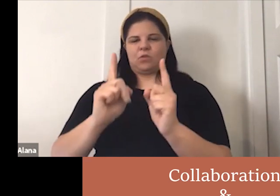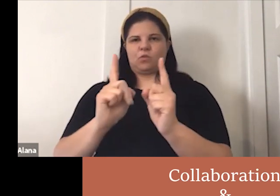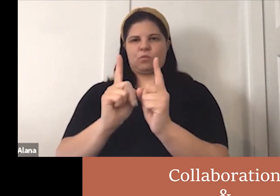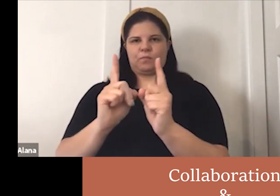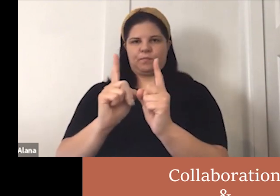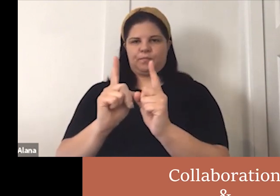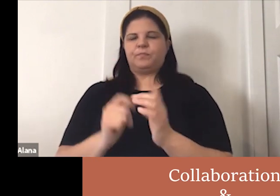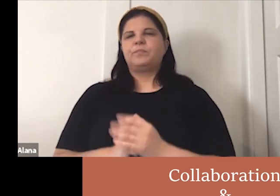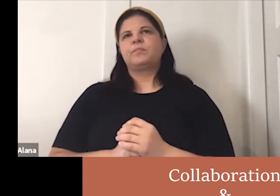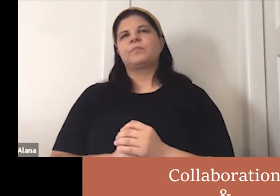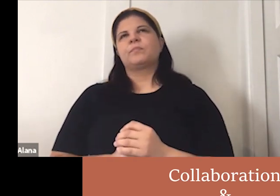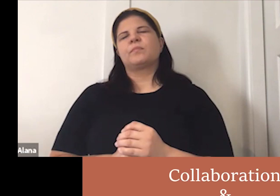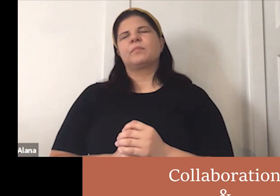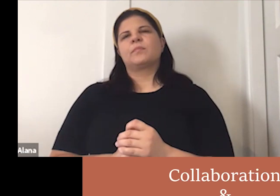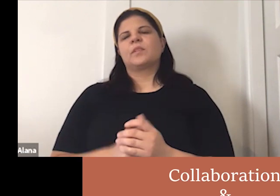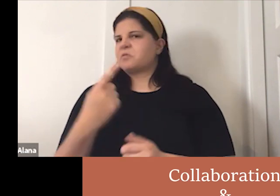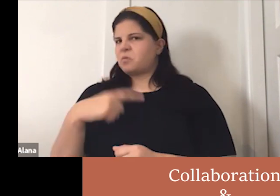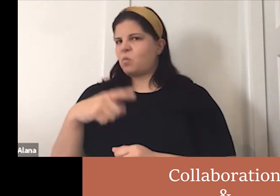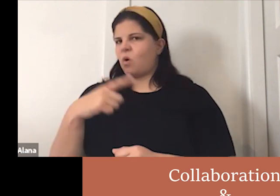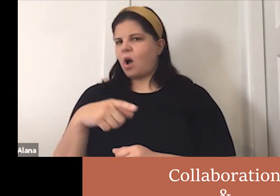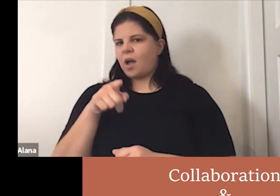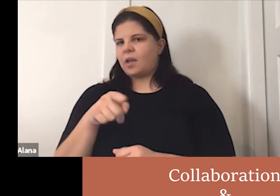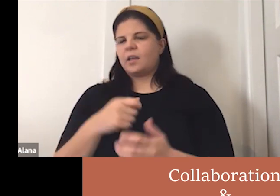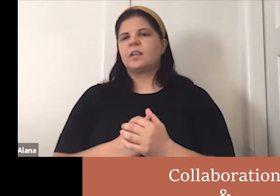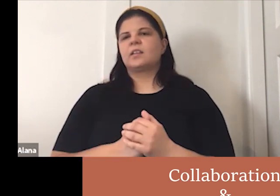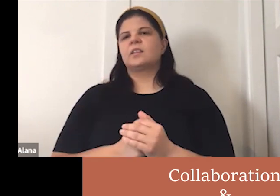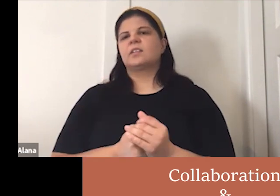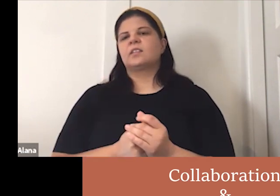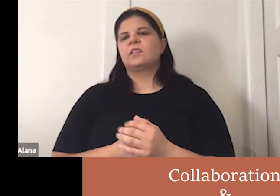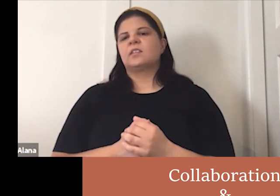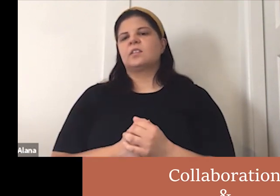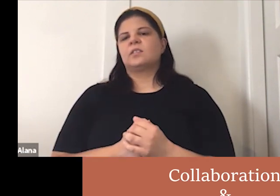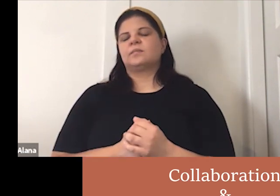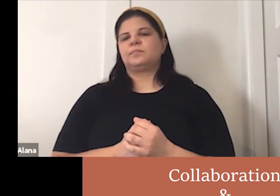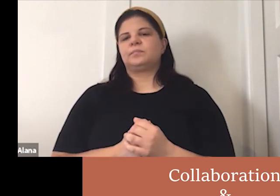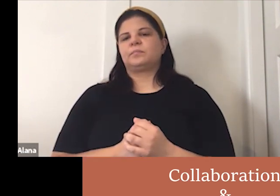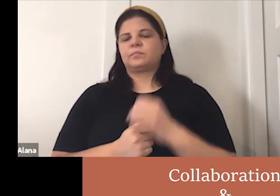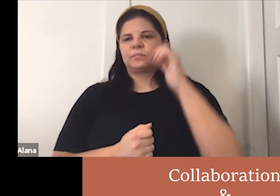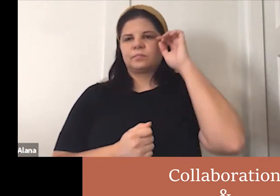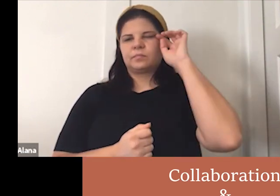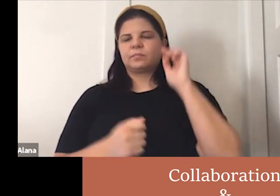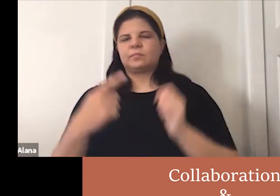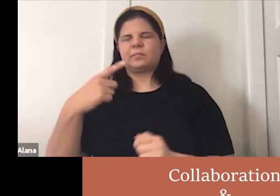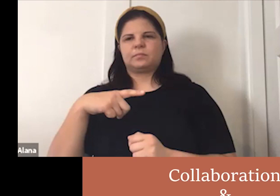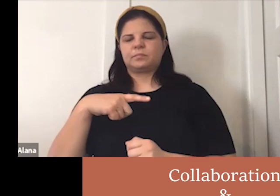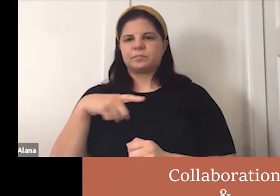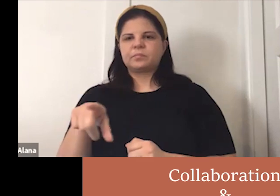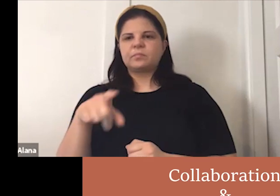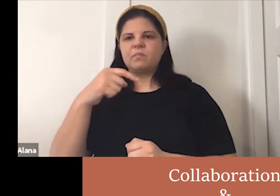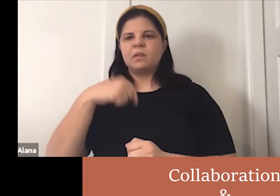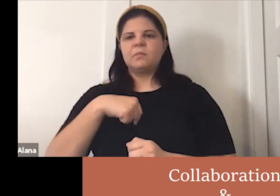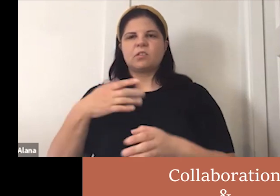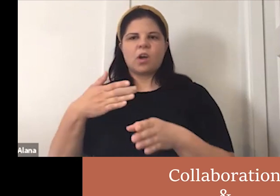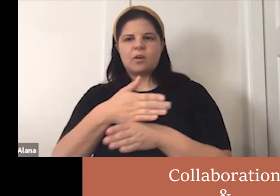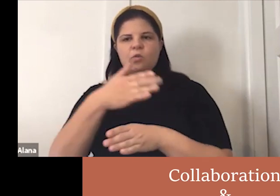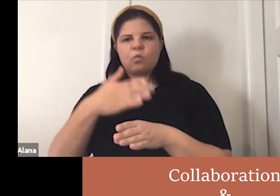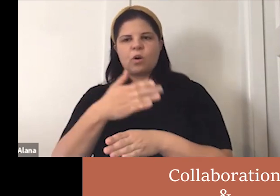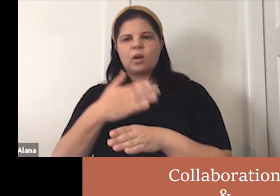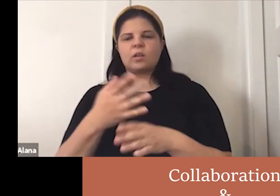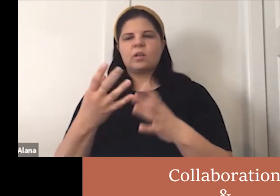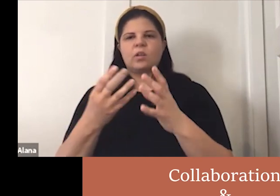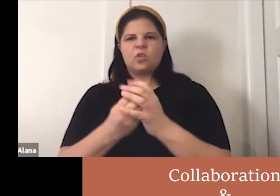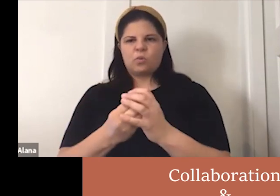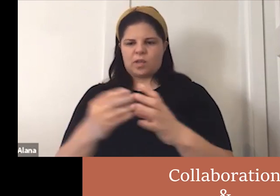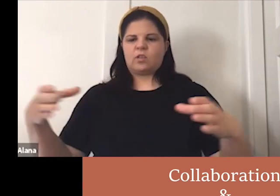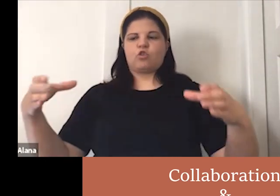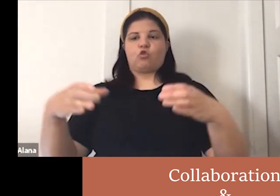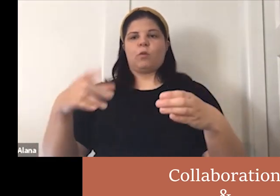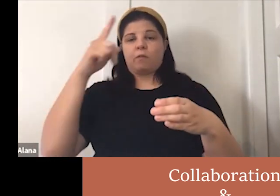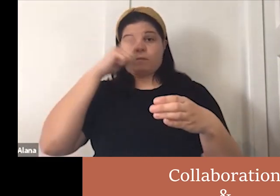And the reason it was peer to peer is because I was working with a group of people who I